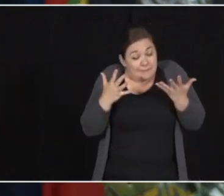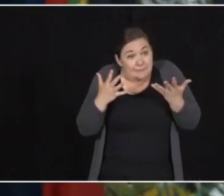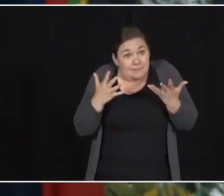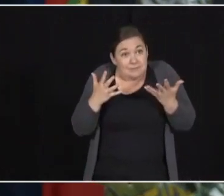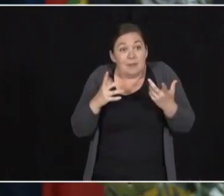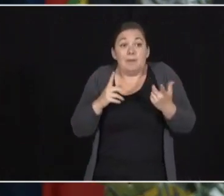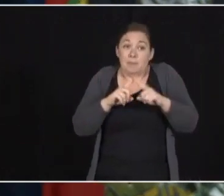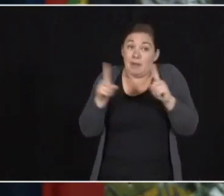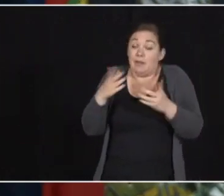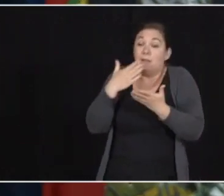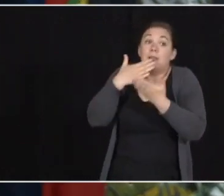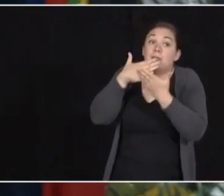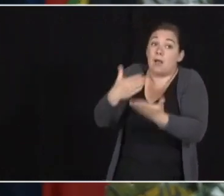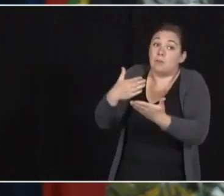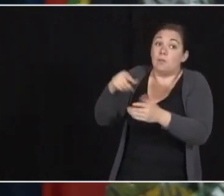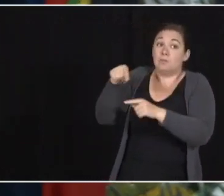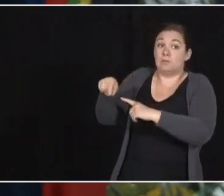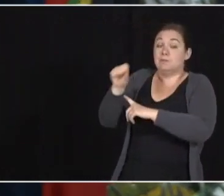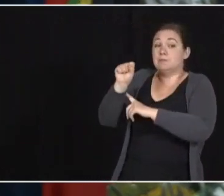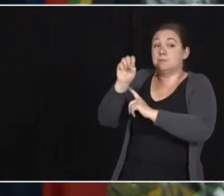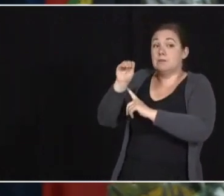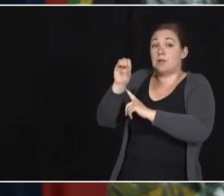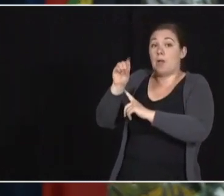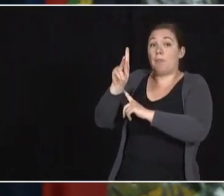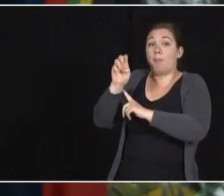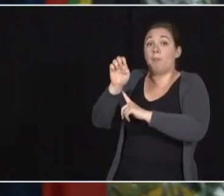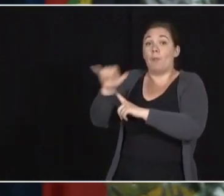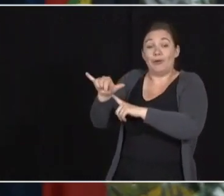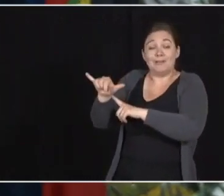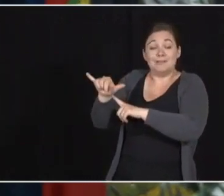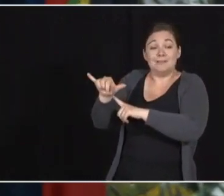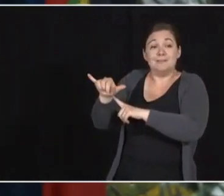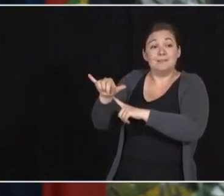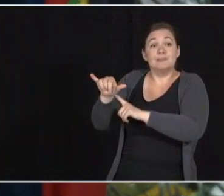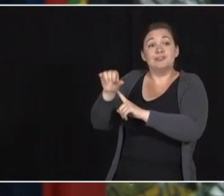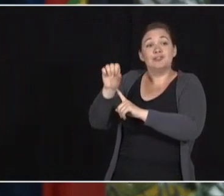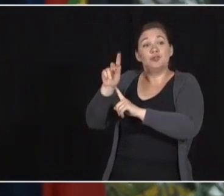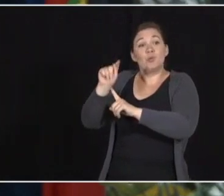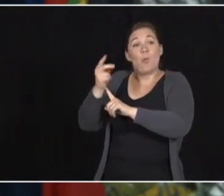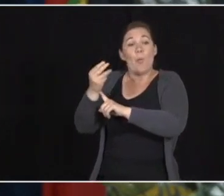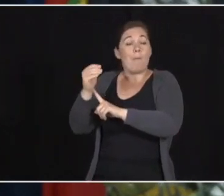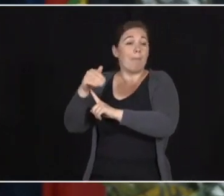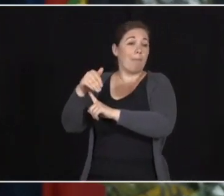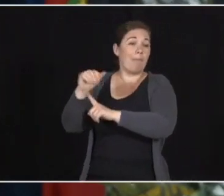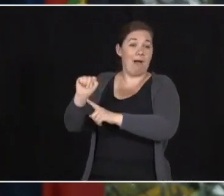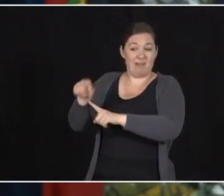I want to thank Smokey Thomas for getting them back in there. We had talked about the weeks in April when they didn't want to go in,